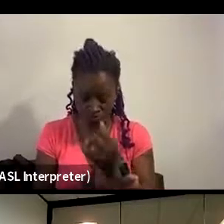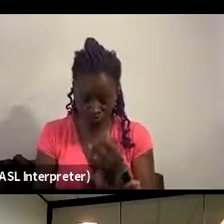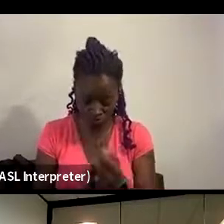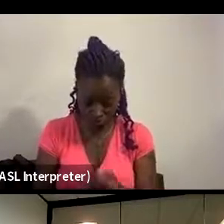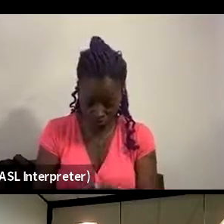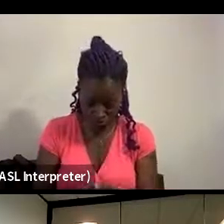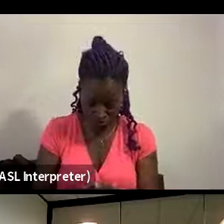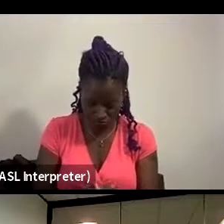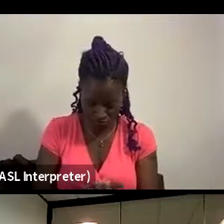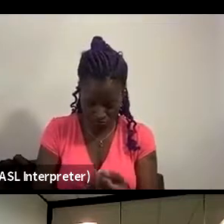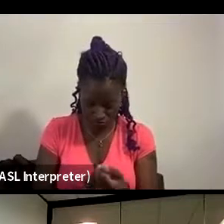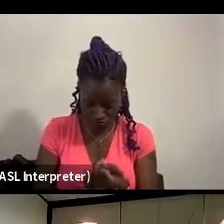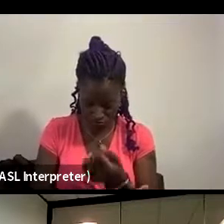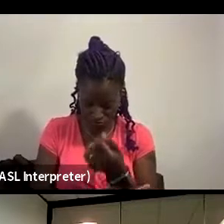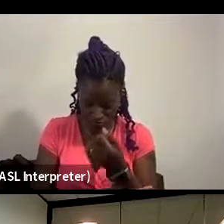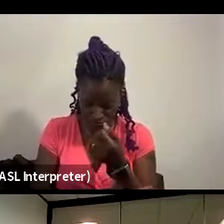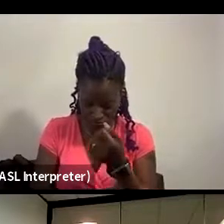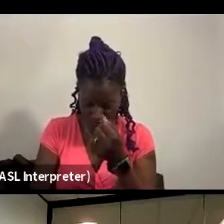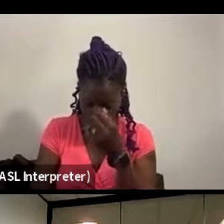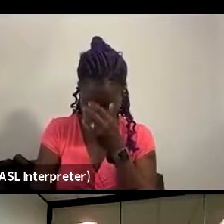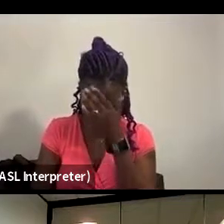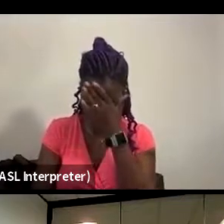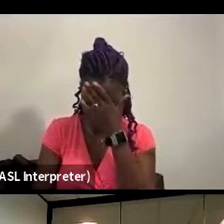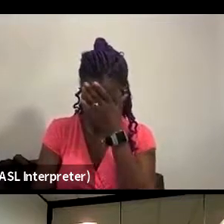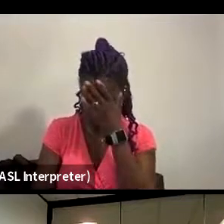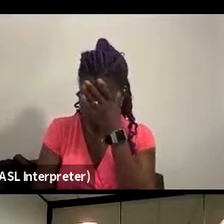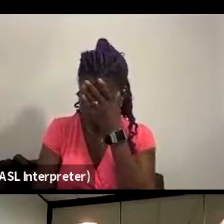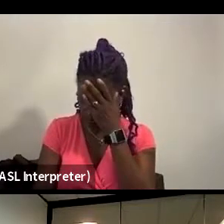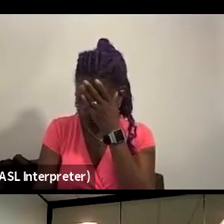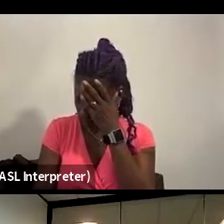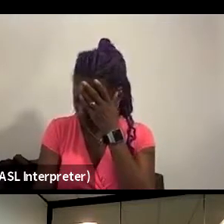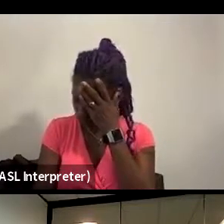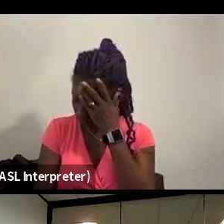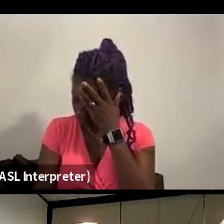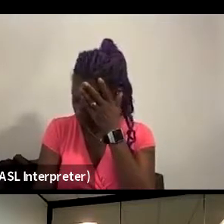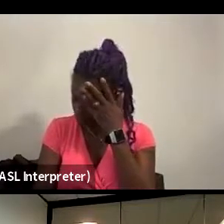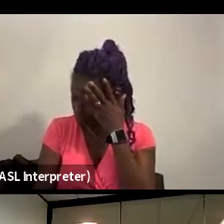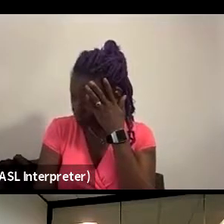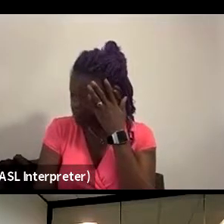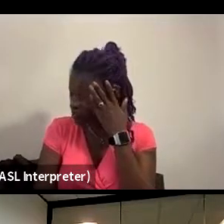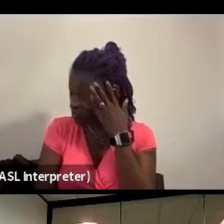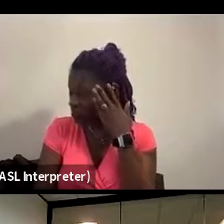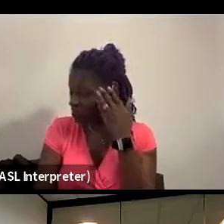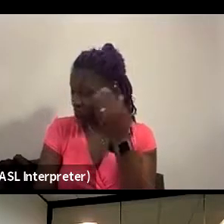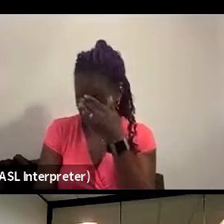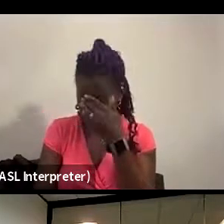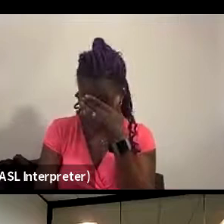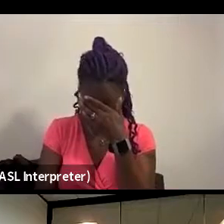Do you mind if I weigh in on that one, too, is that OK, Michael? Absolutely.